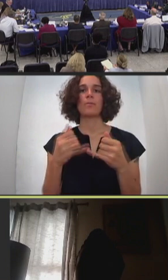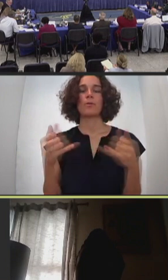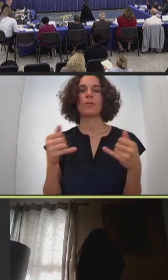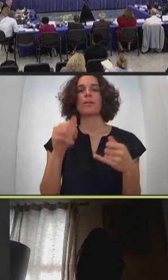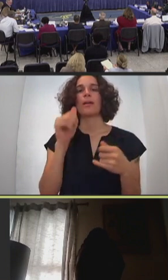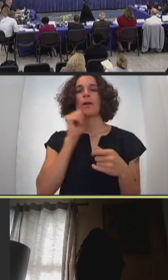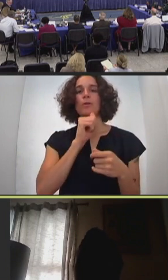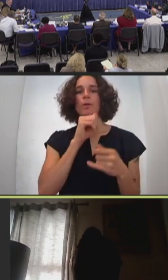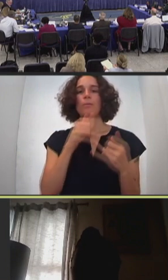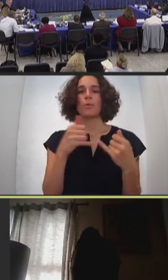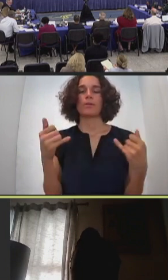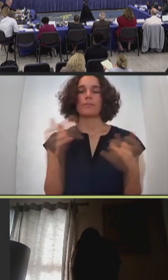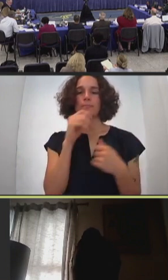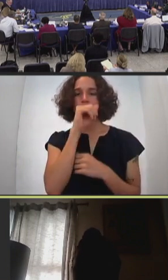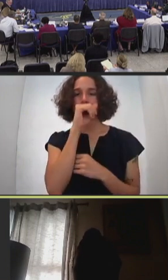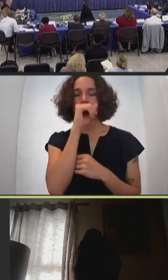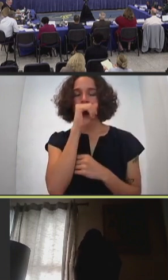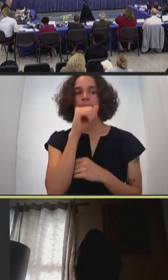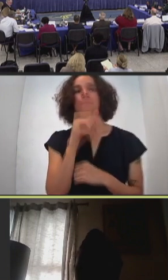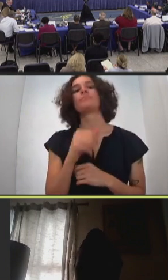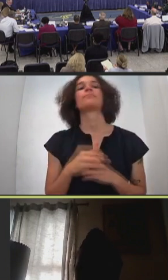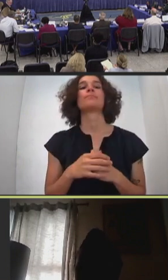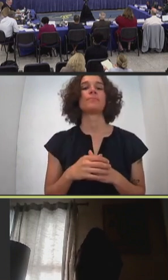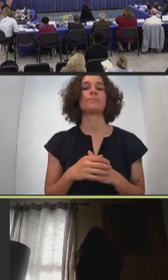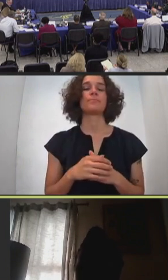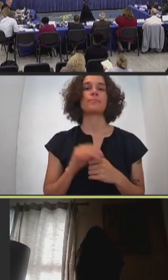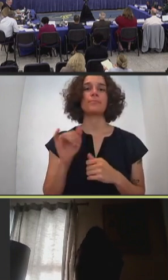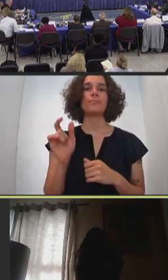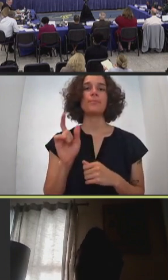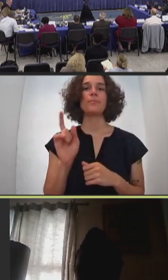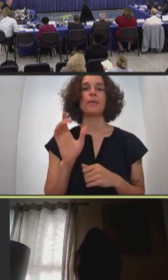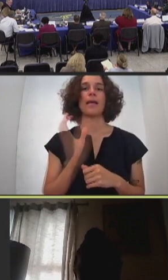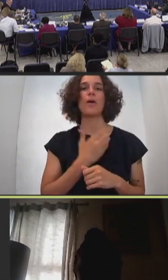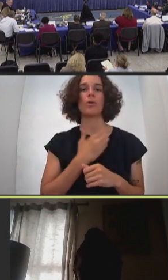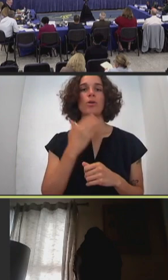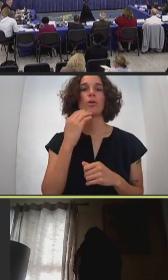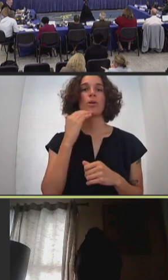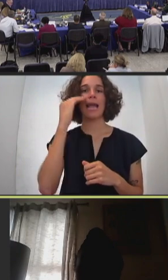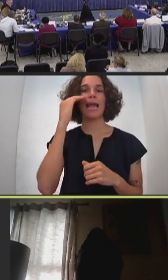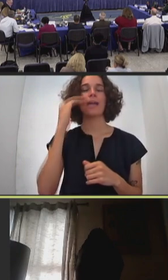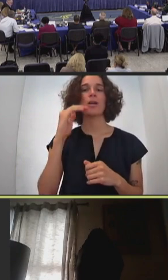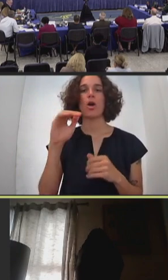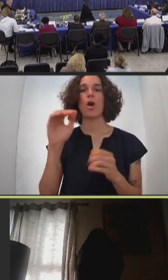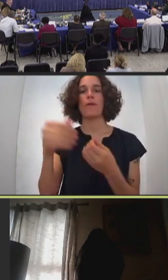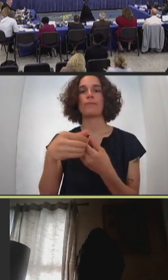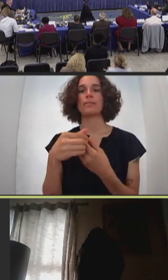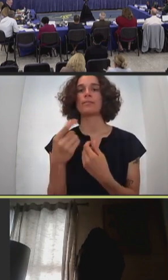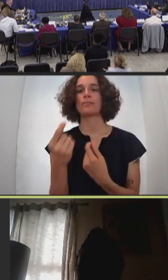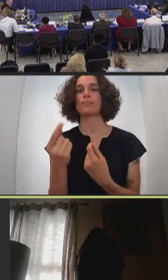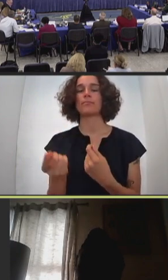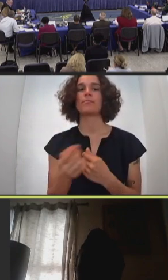which is in Nogales. And that's where our head office is. Next slide, please.